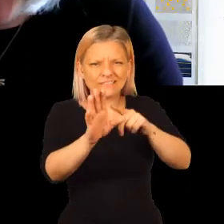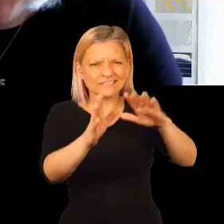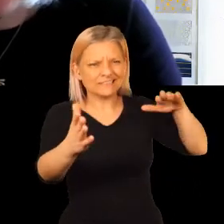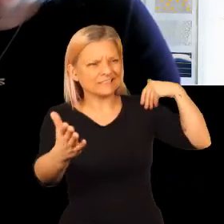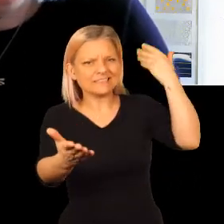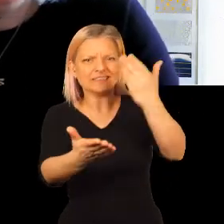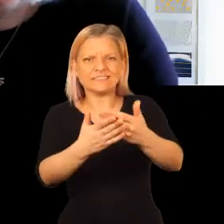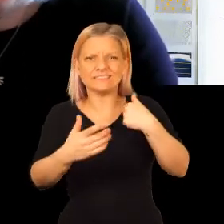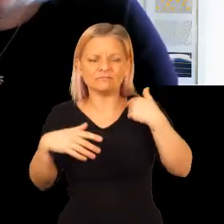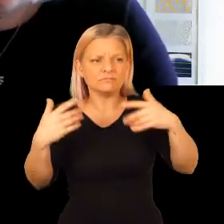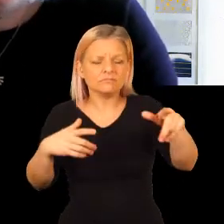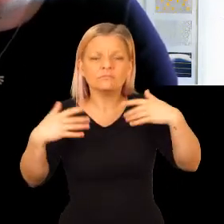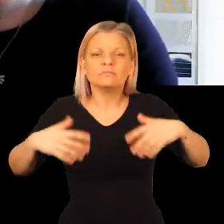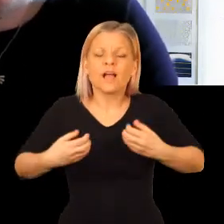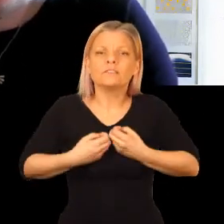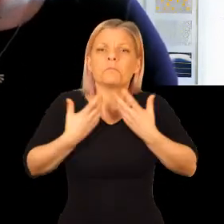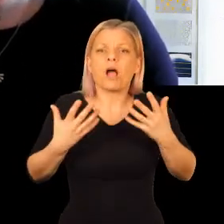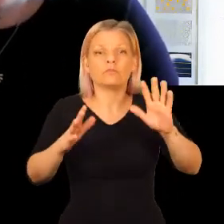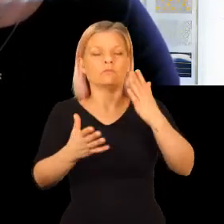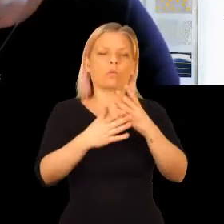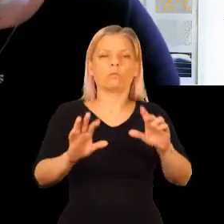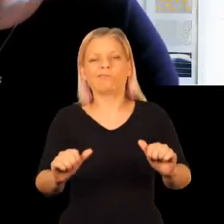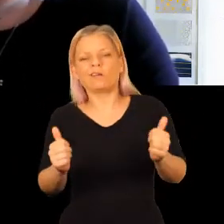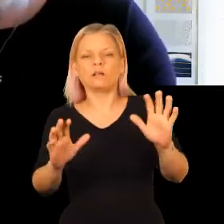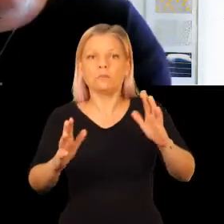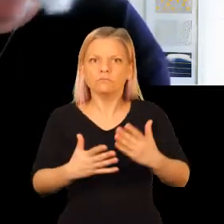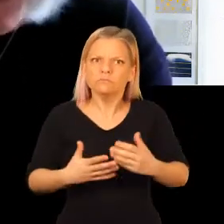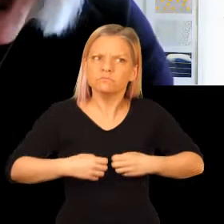and i followed you from the years because you were quite inspiring well not quite but you work you